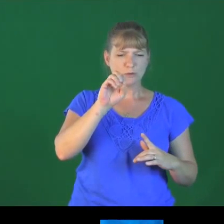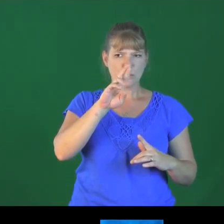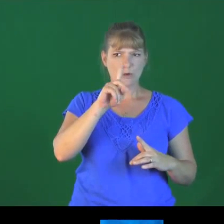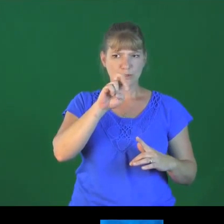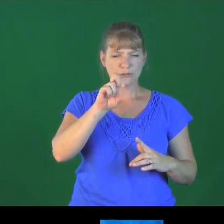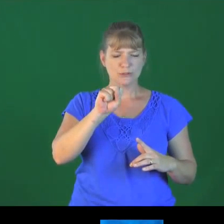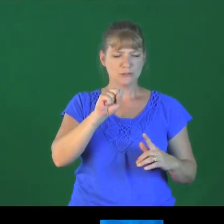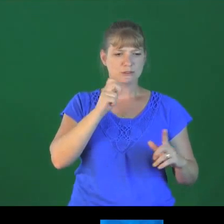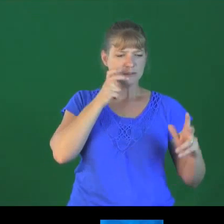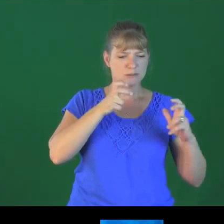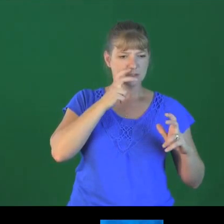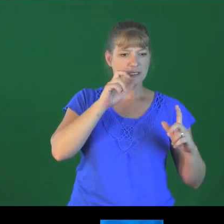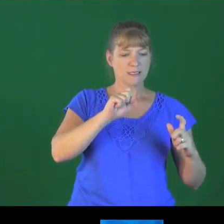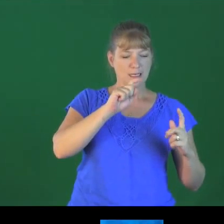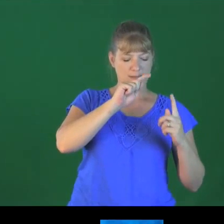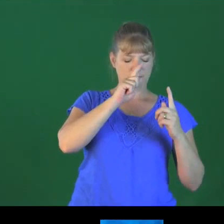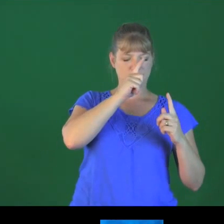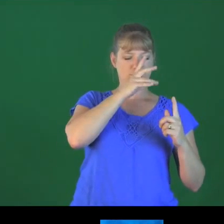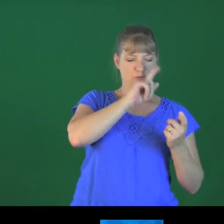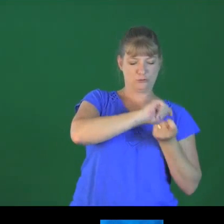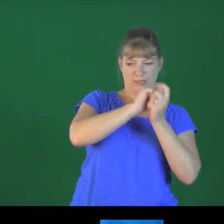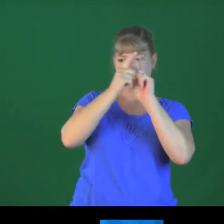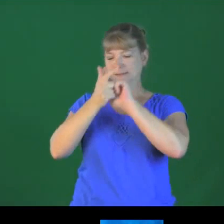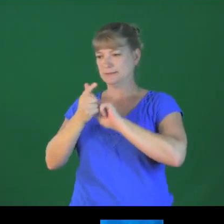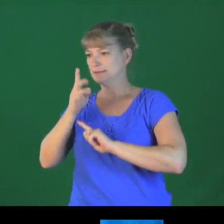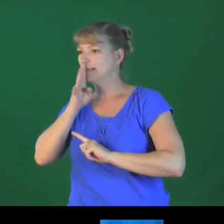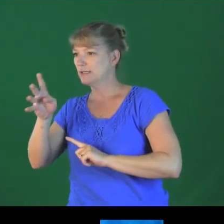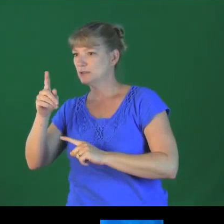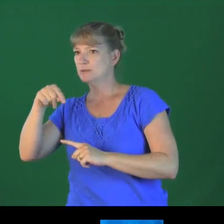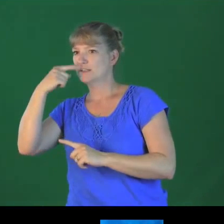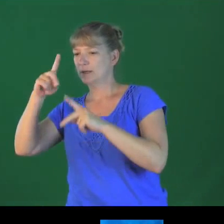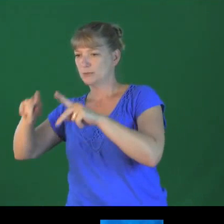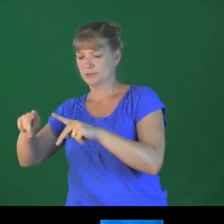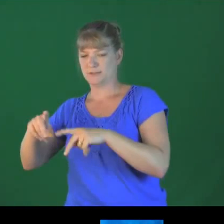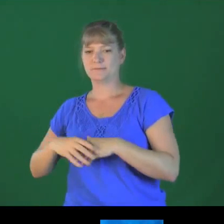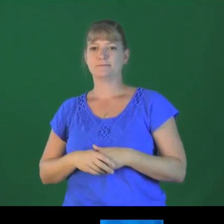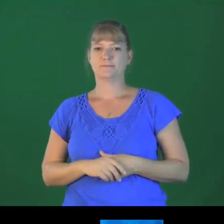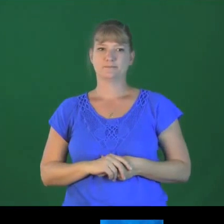to translate that to a hearing person on the phone.